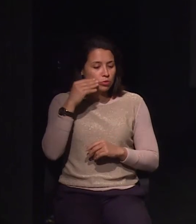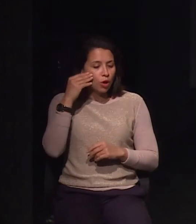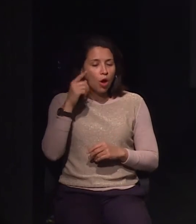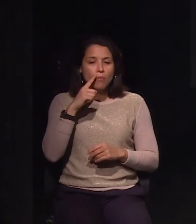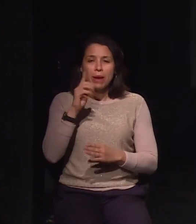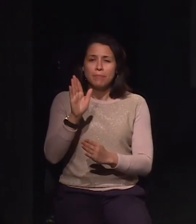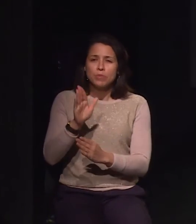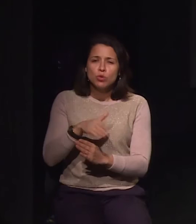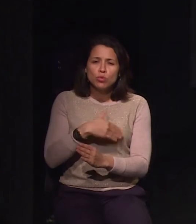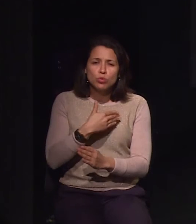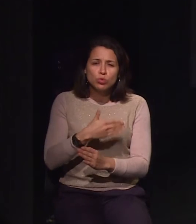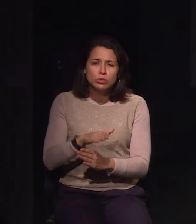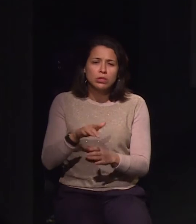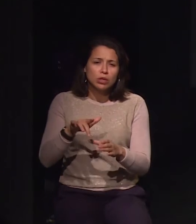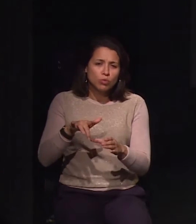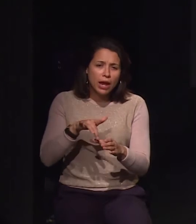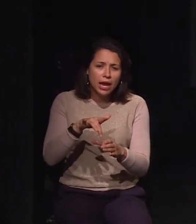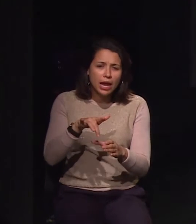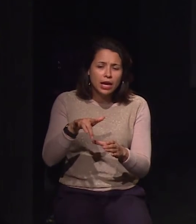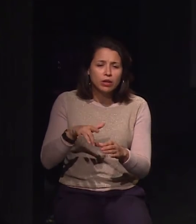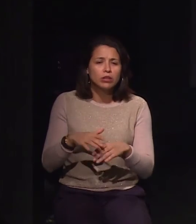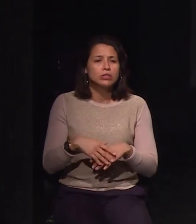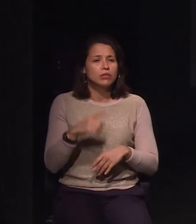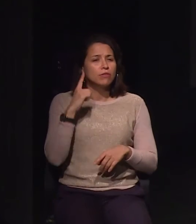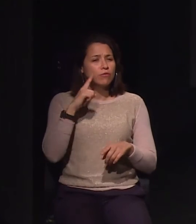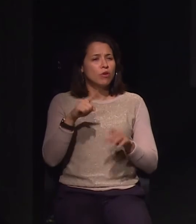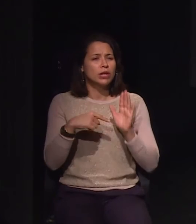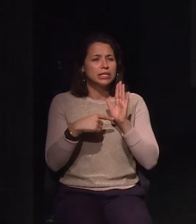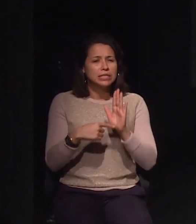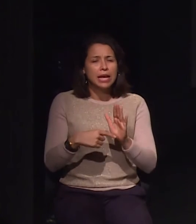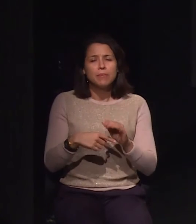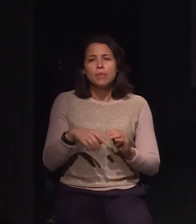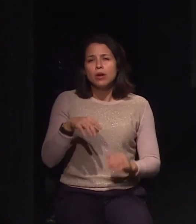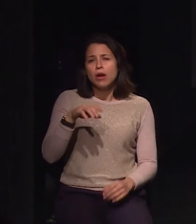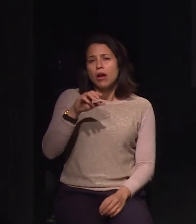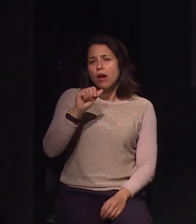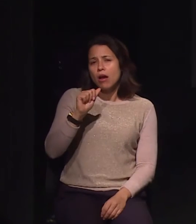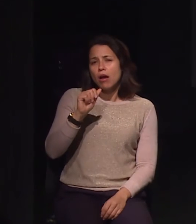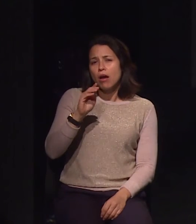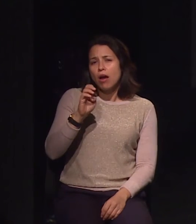Think about Agon, Balanchine with Arthur Mitchell and Diana Adams in 1957, while little kids